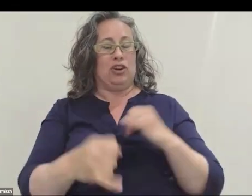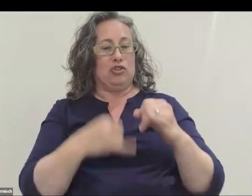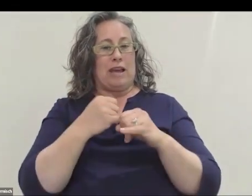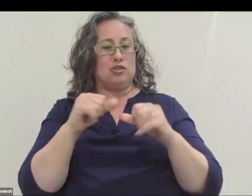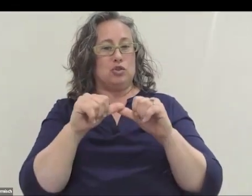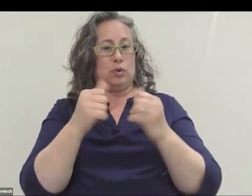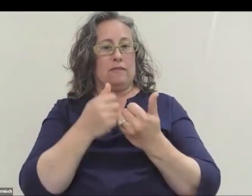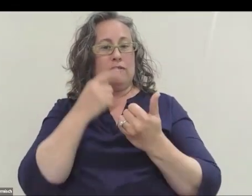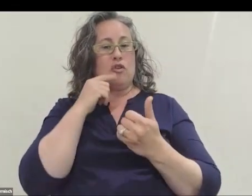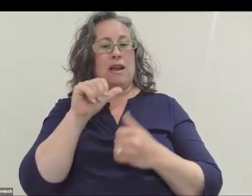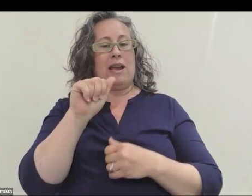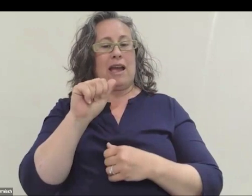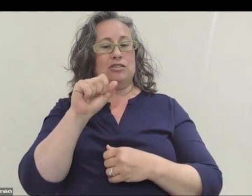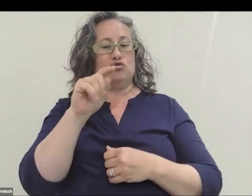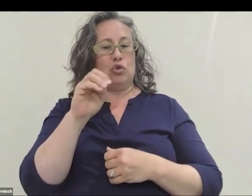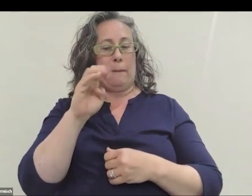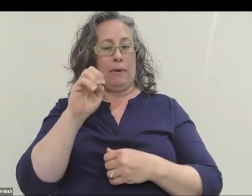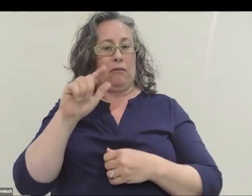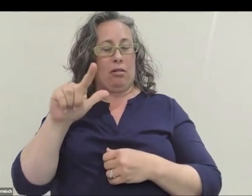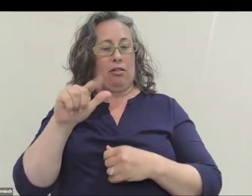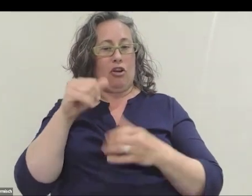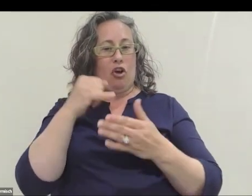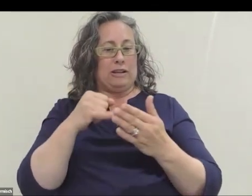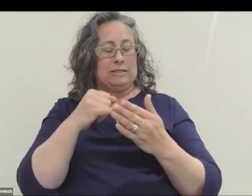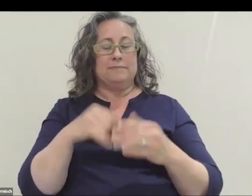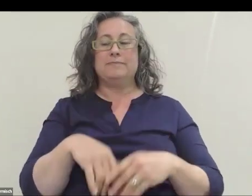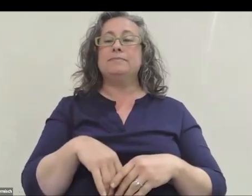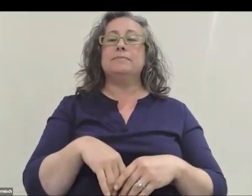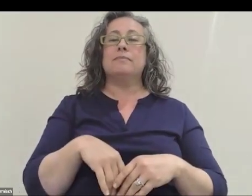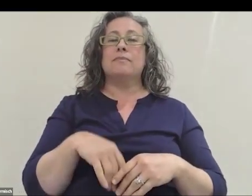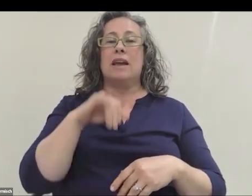of the International Association for Astronomical Artists.